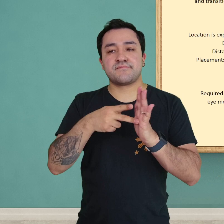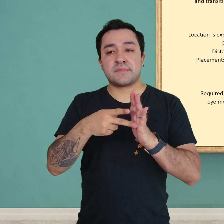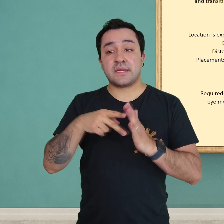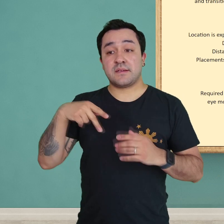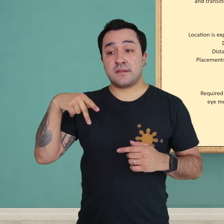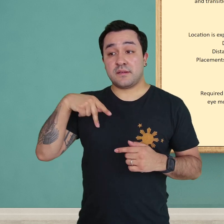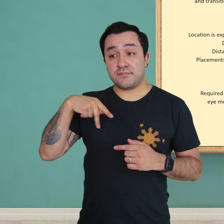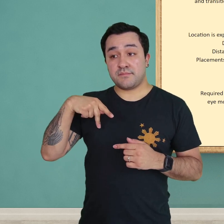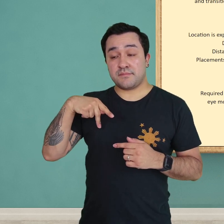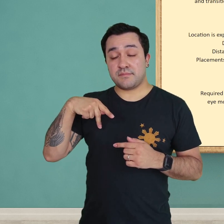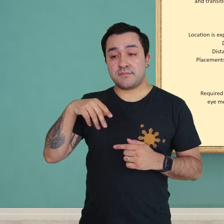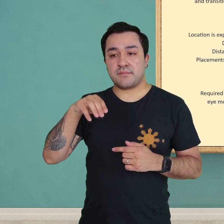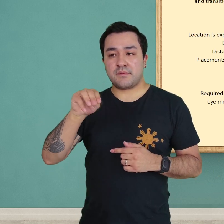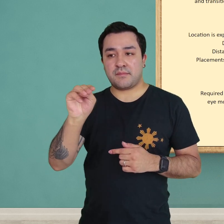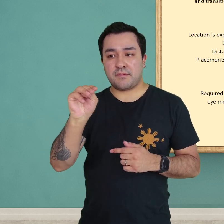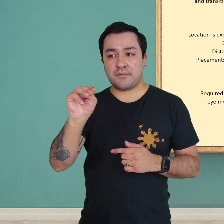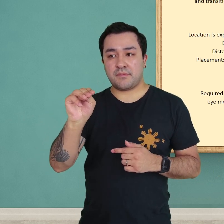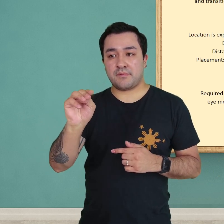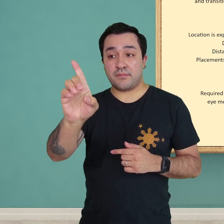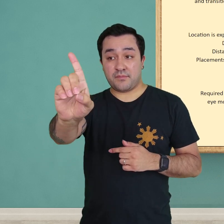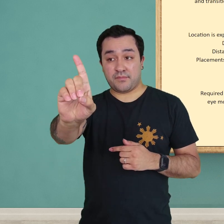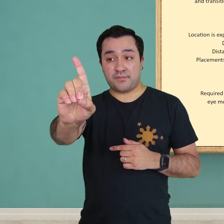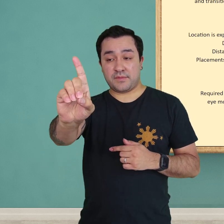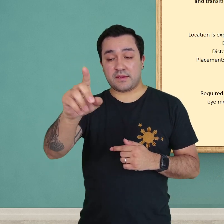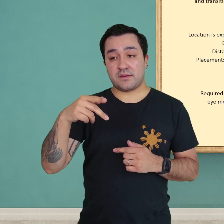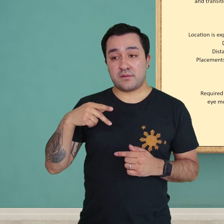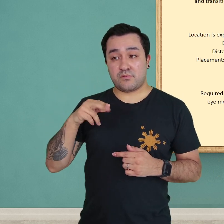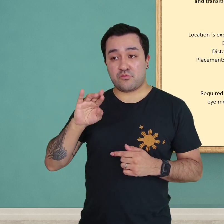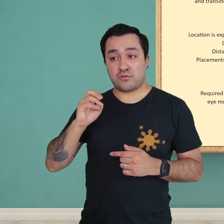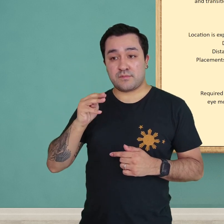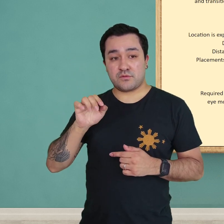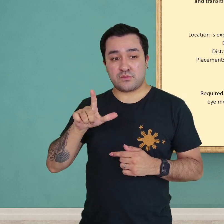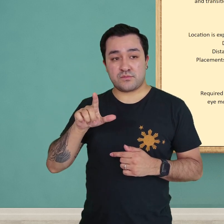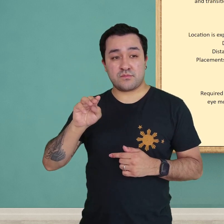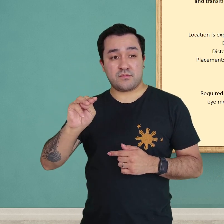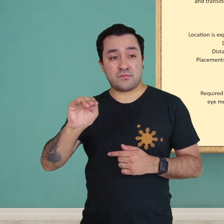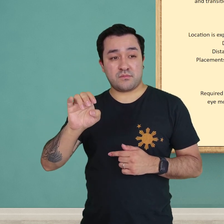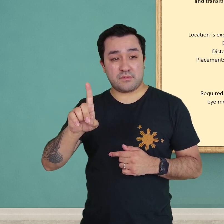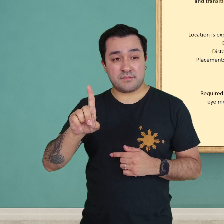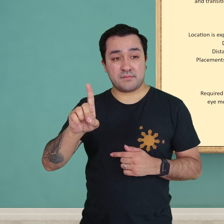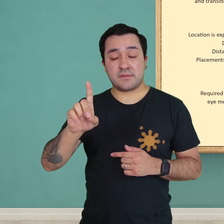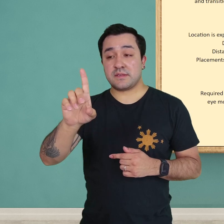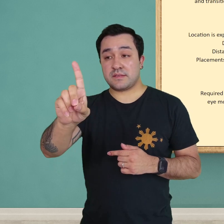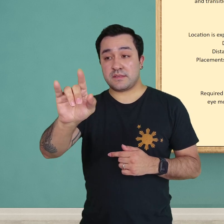describe in English. Proximal or P means the sign is produced near the body. Distant or D